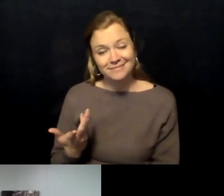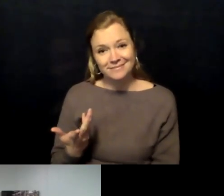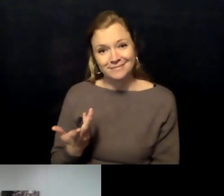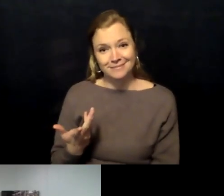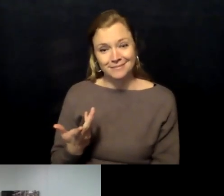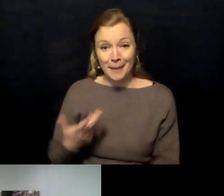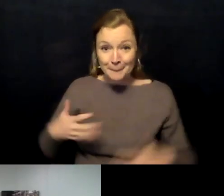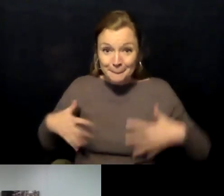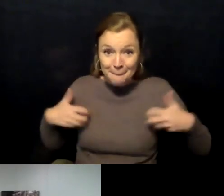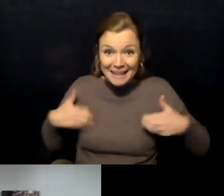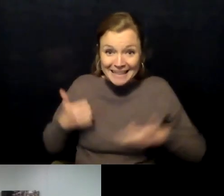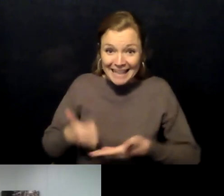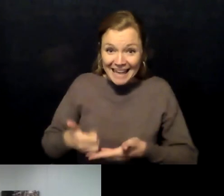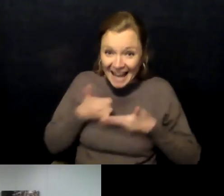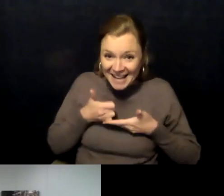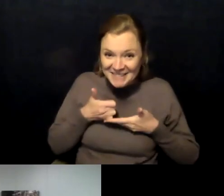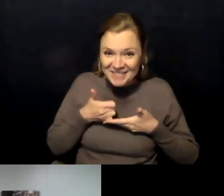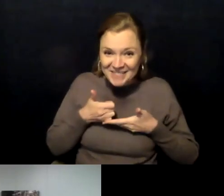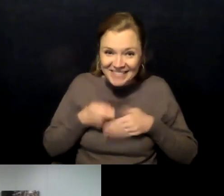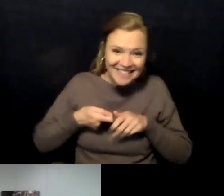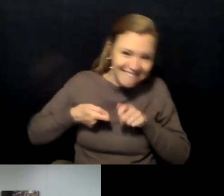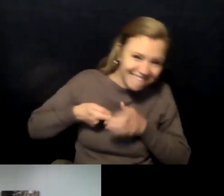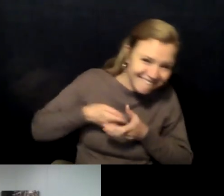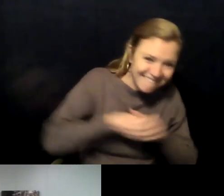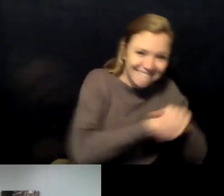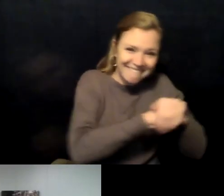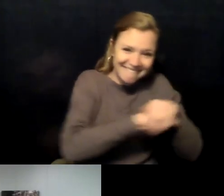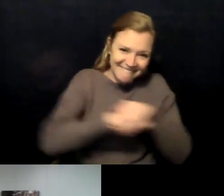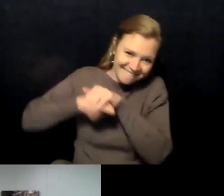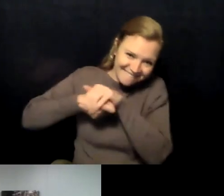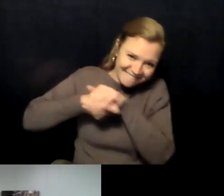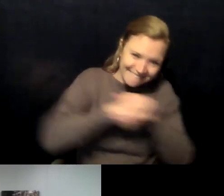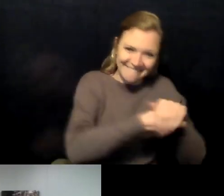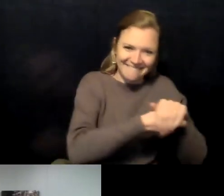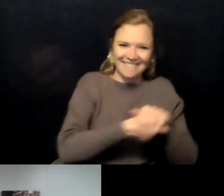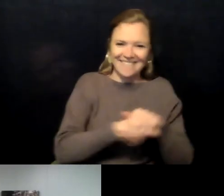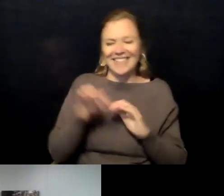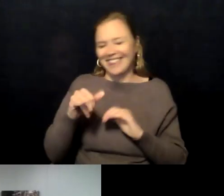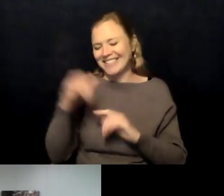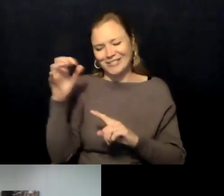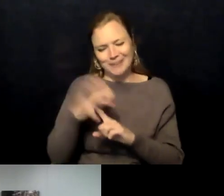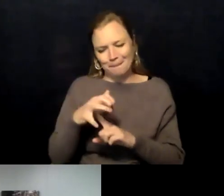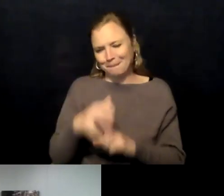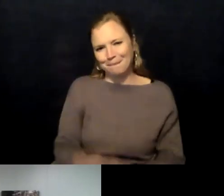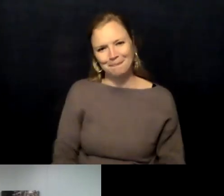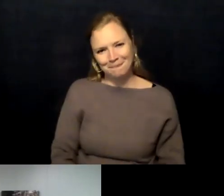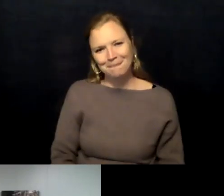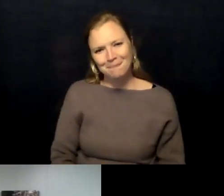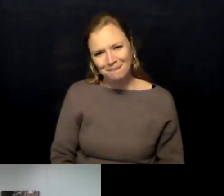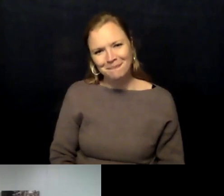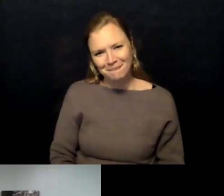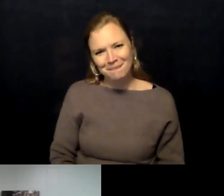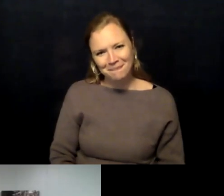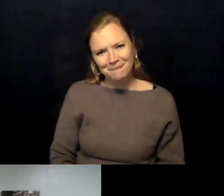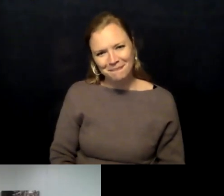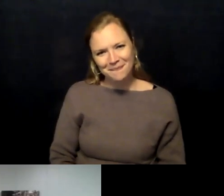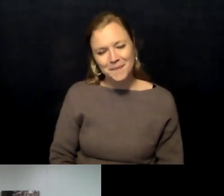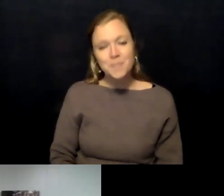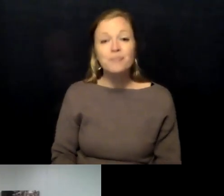me, you know was was pretty good.